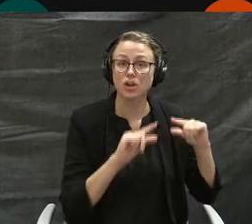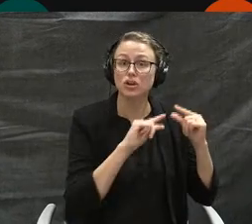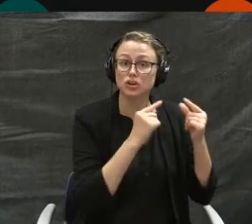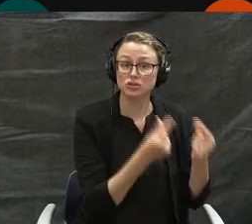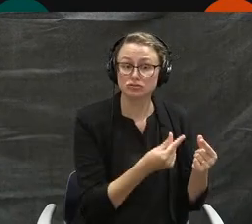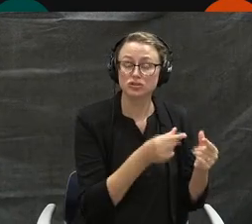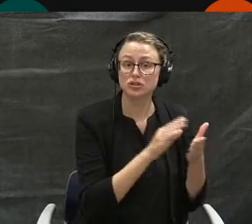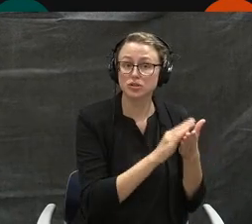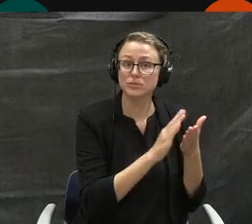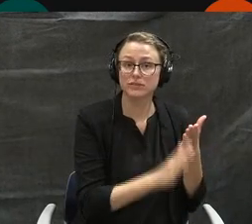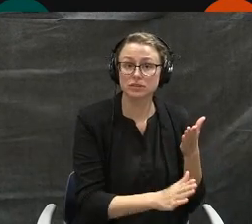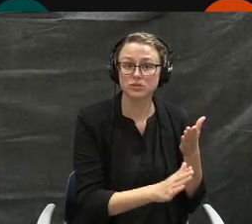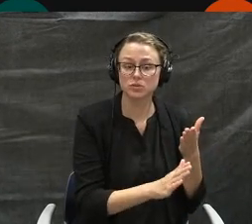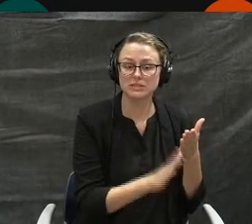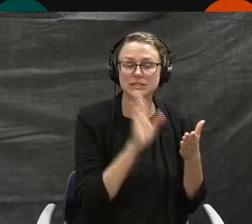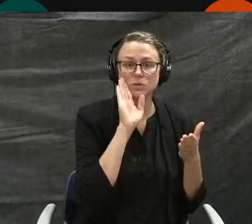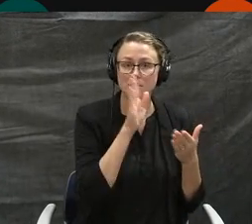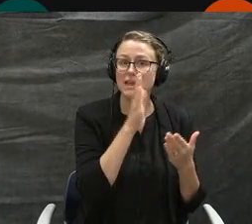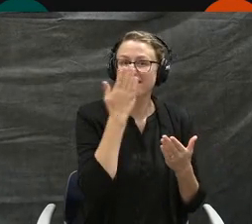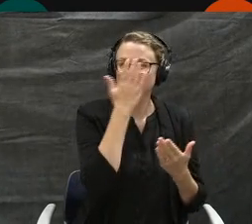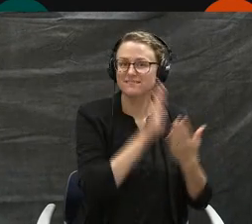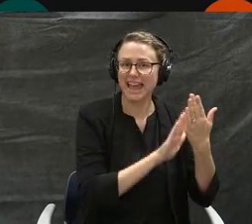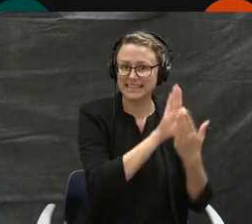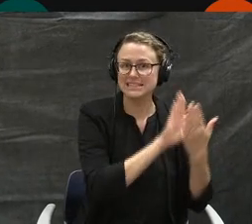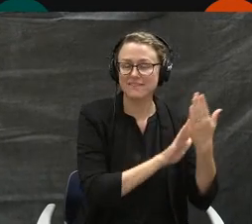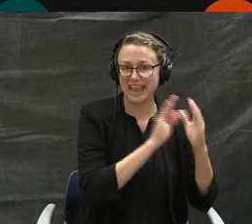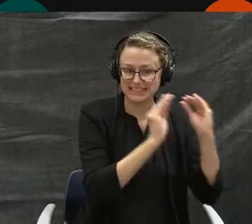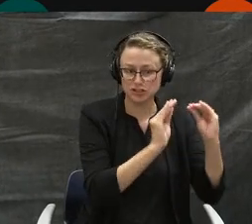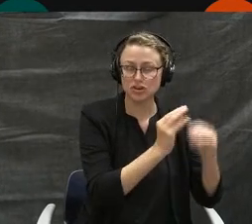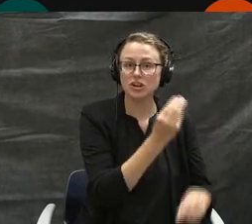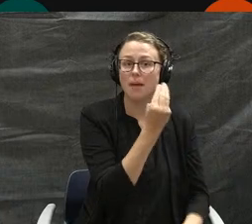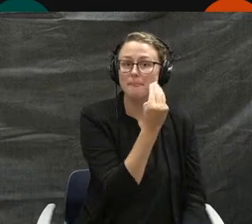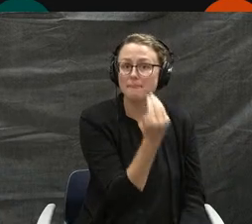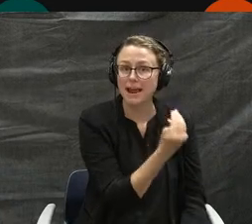face instruction on Monday and Tuesday. You would have a second